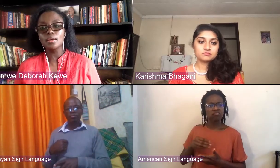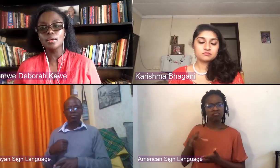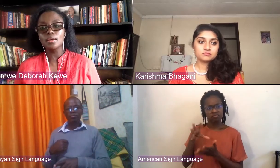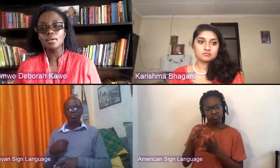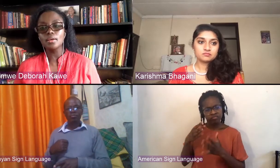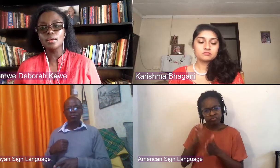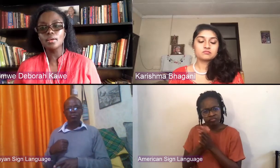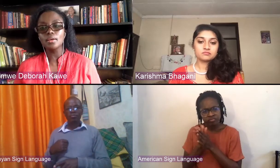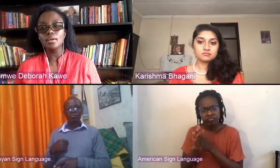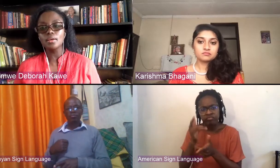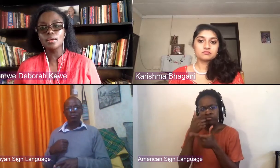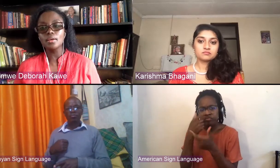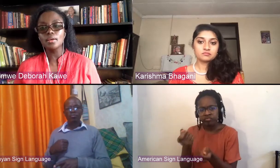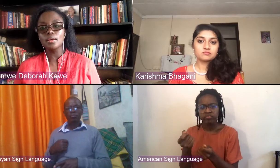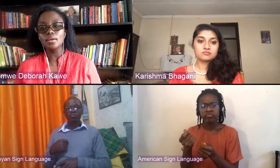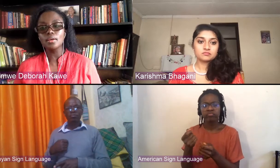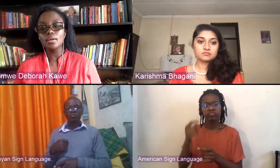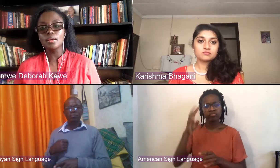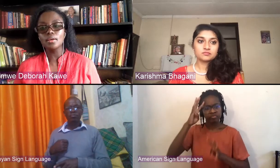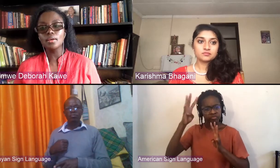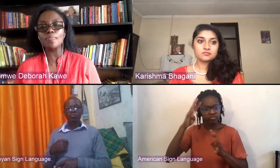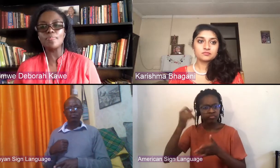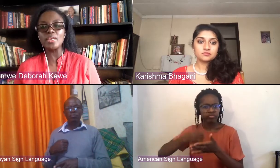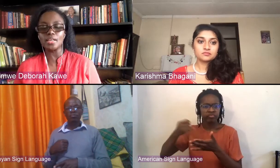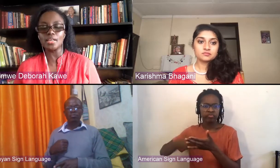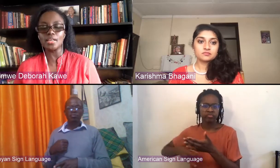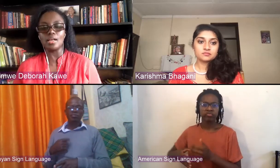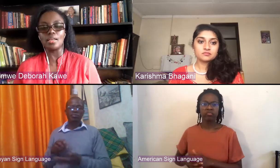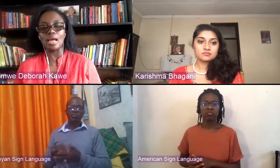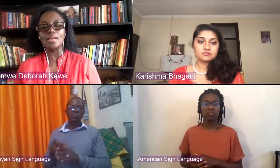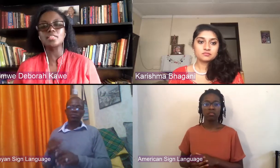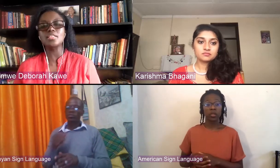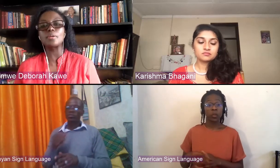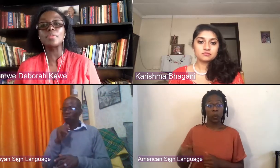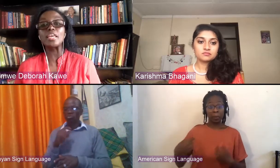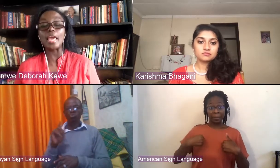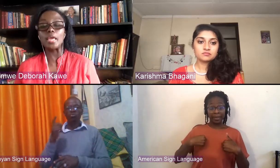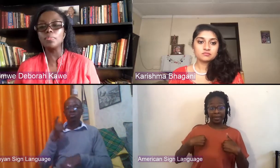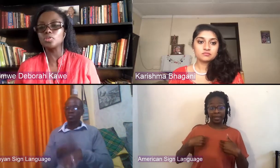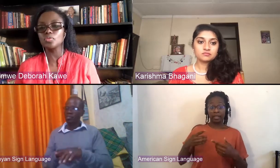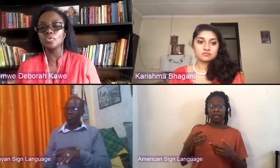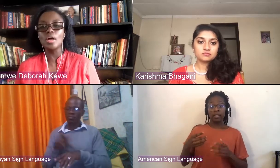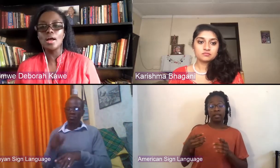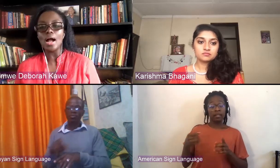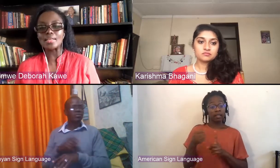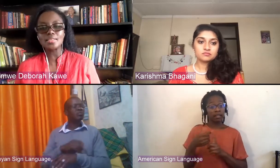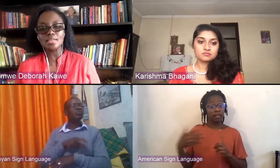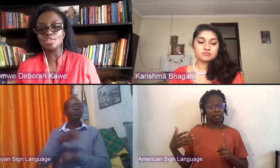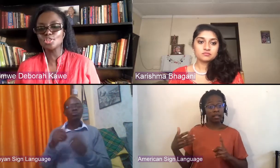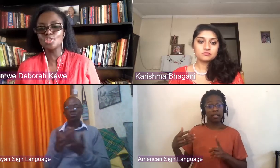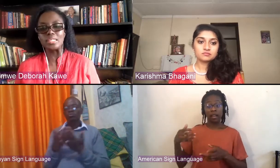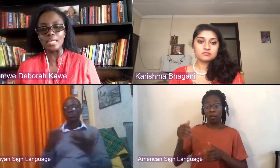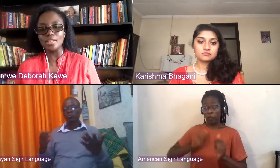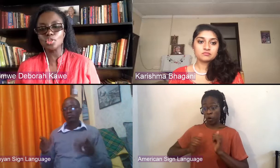performing was not just one discipline. It was everything. And so being at Cal Arts and being able to access students